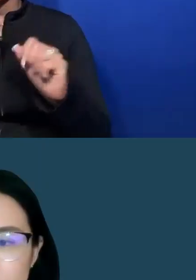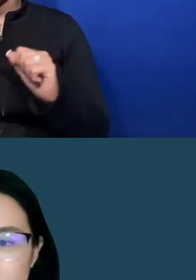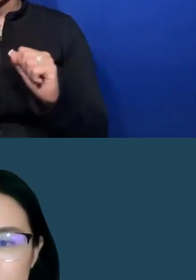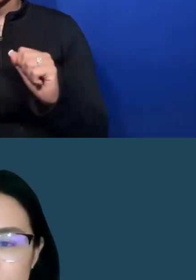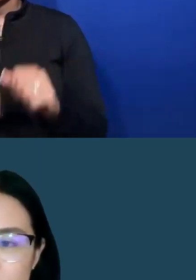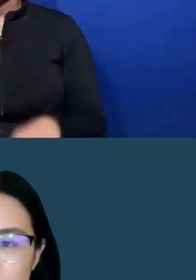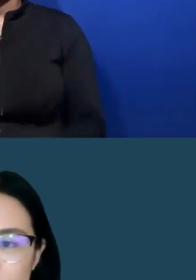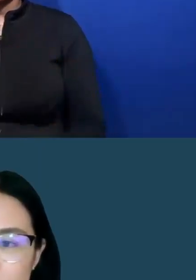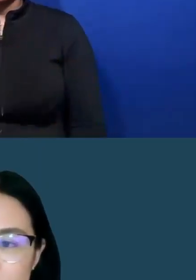You should be able to unmute.